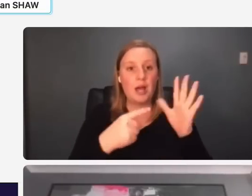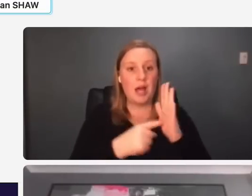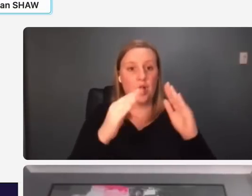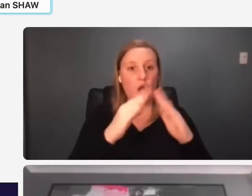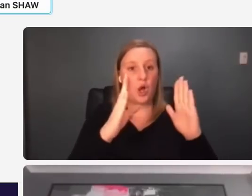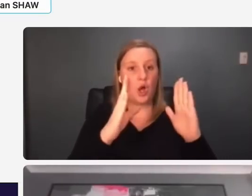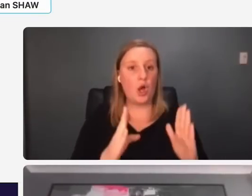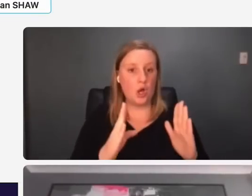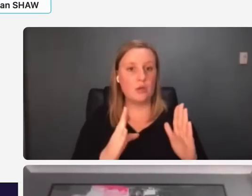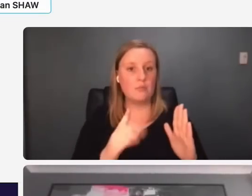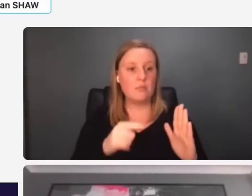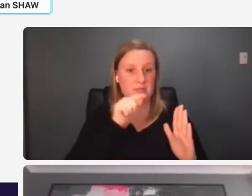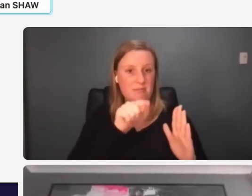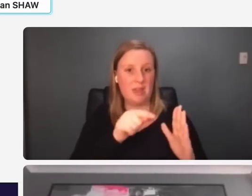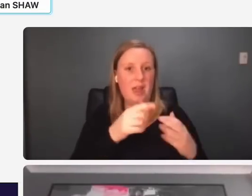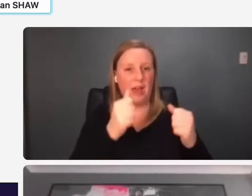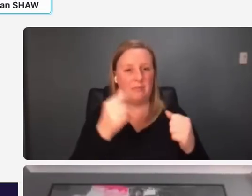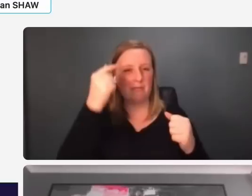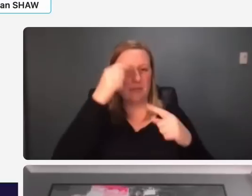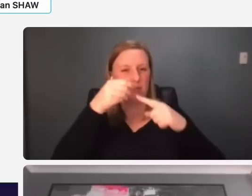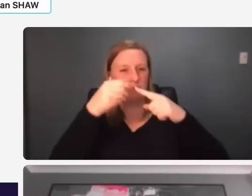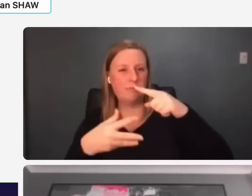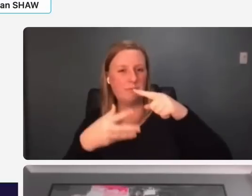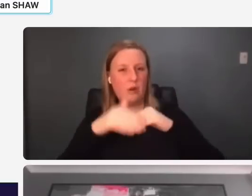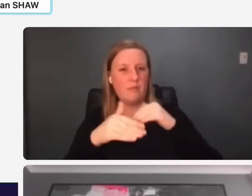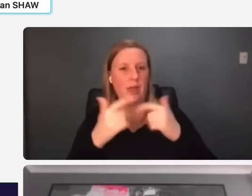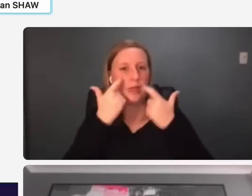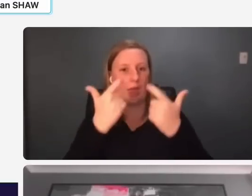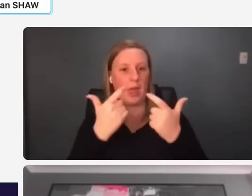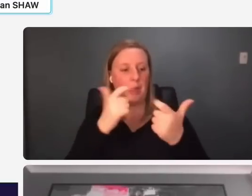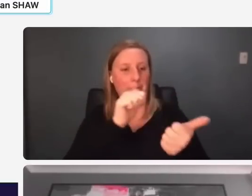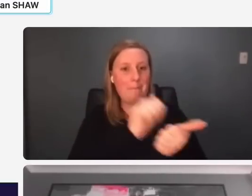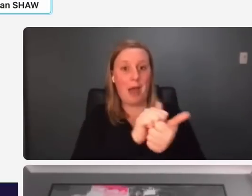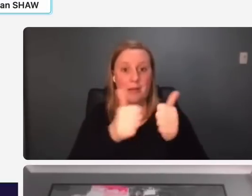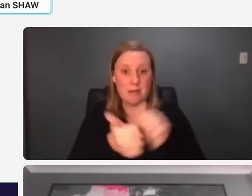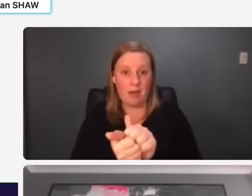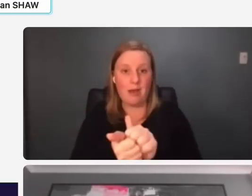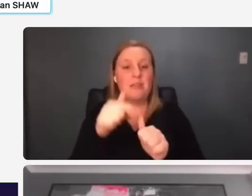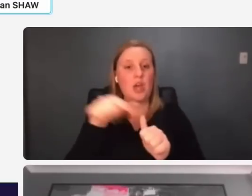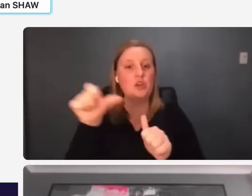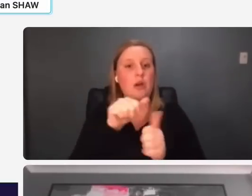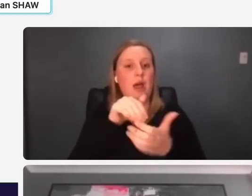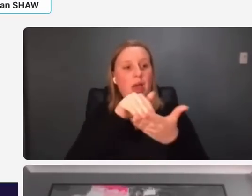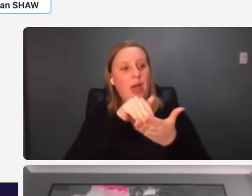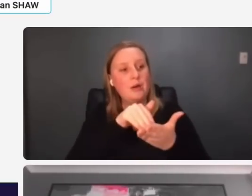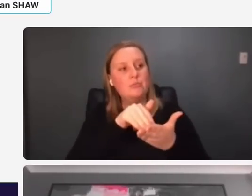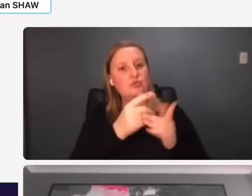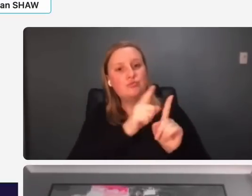relation to care partners that should help join people to services they need outside of aged care.